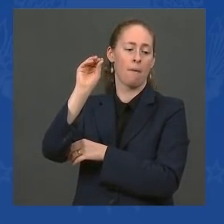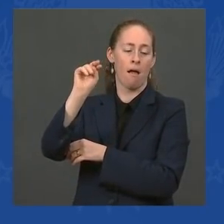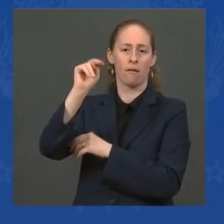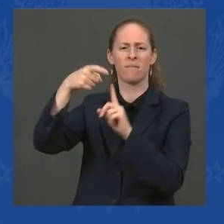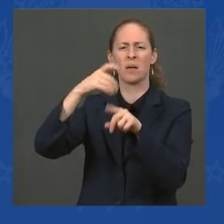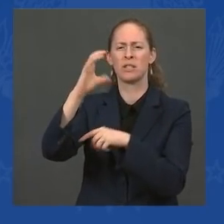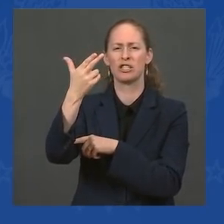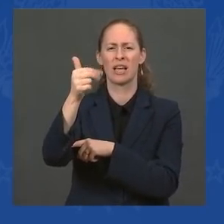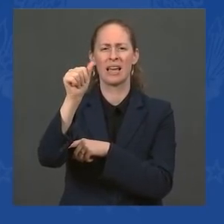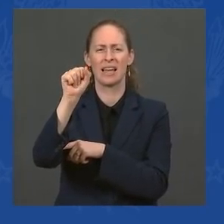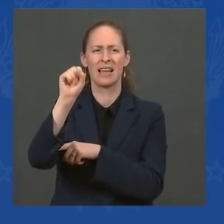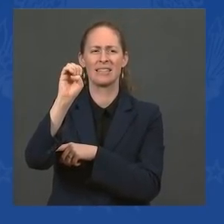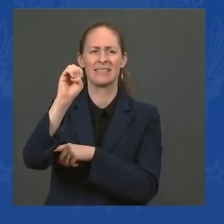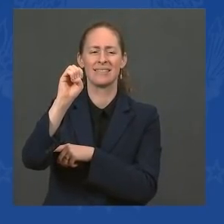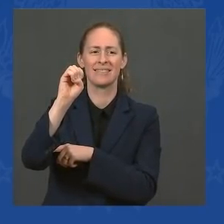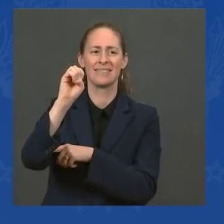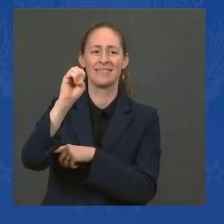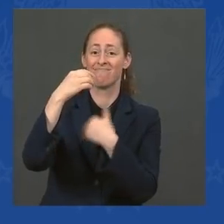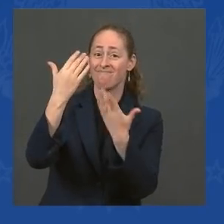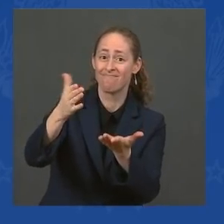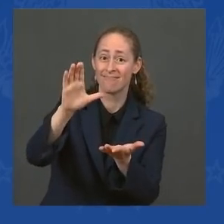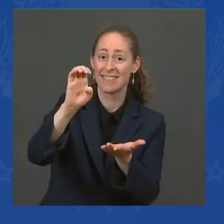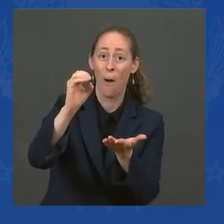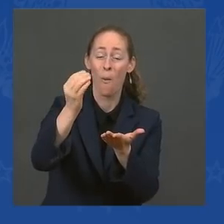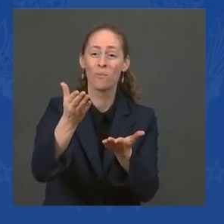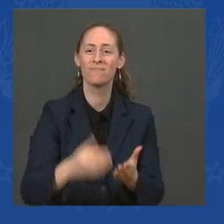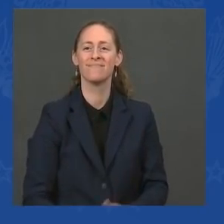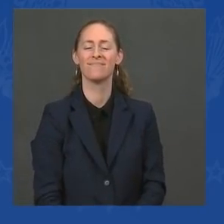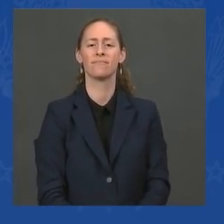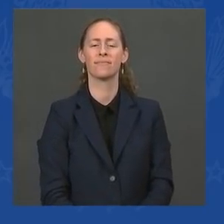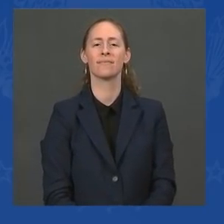Mr. CEO, it's good to see you.